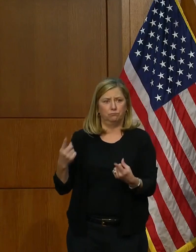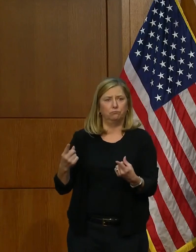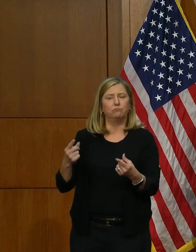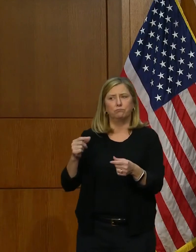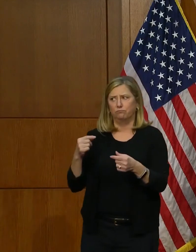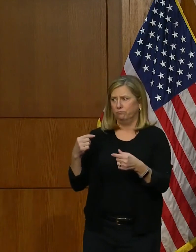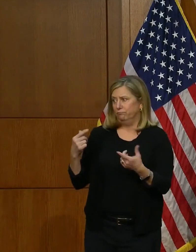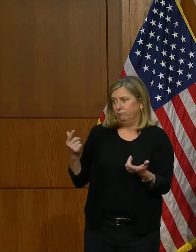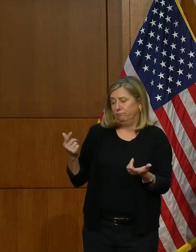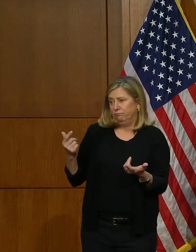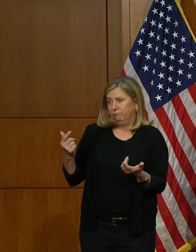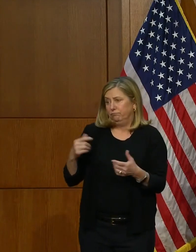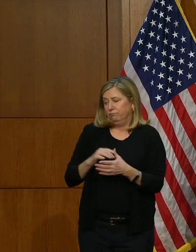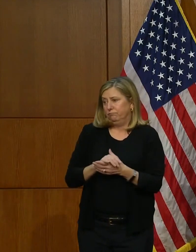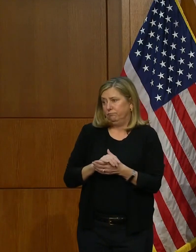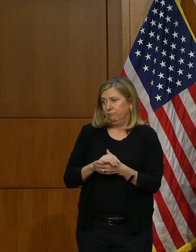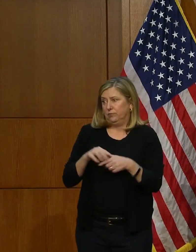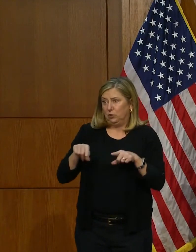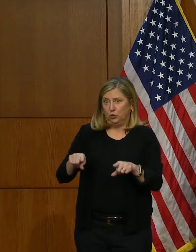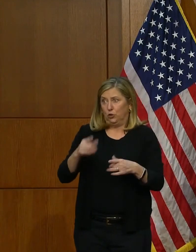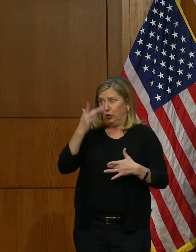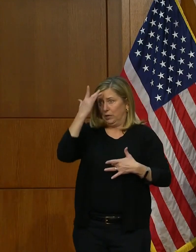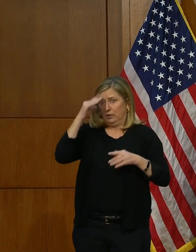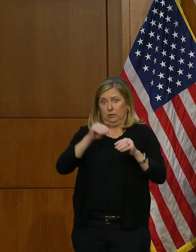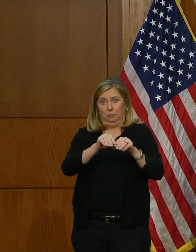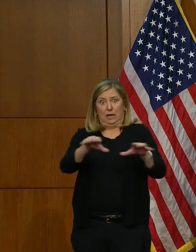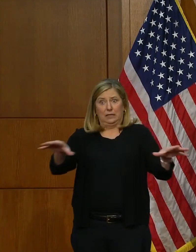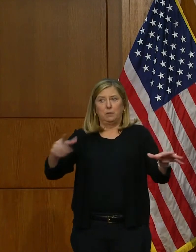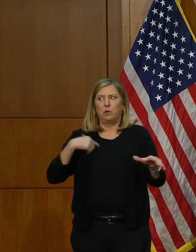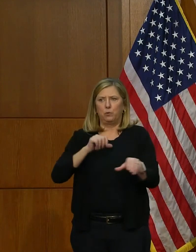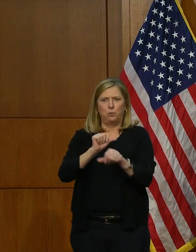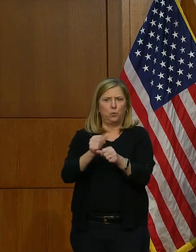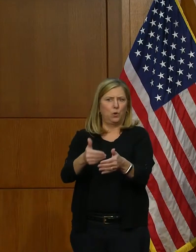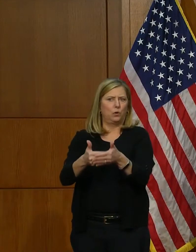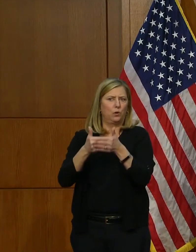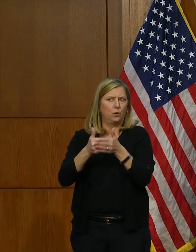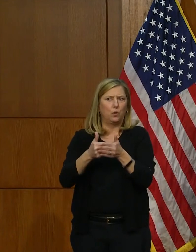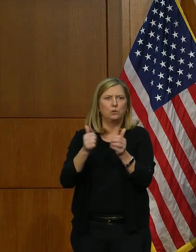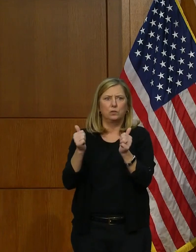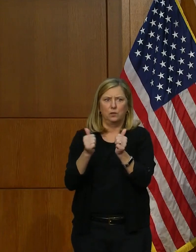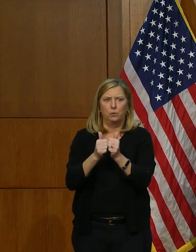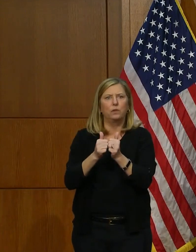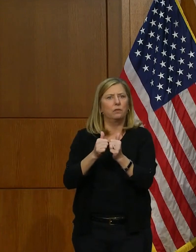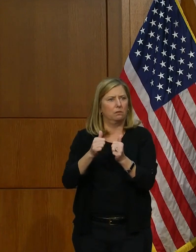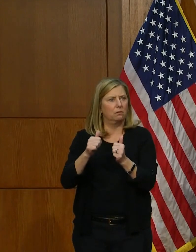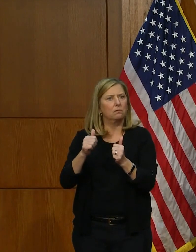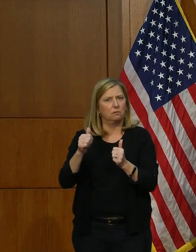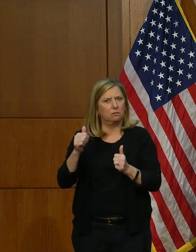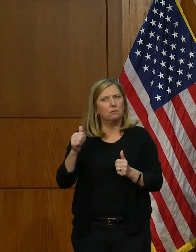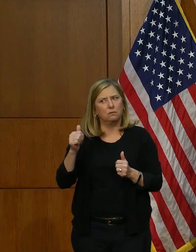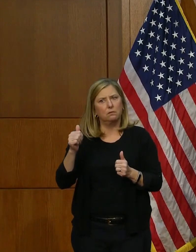INTO CONSIDERATION. WE'VE BEEN WORKING FOR SOME TIME THROUGHOUT THIS ENTIRE PANDEMIC